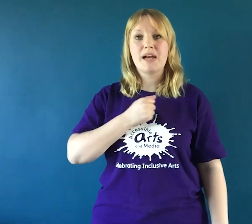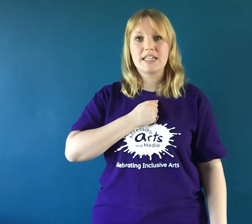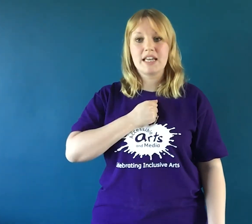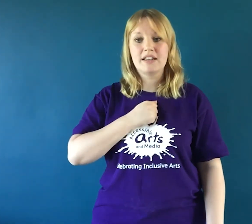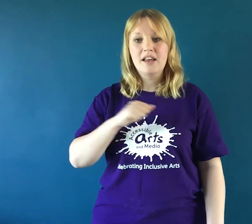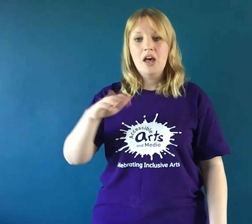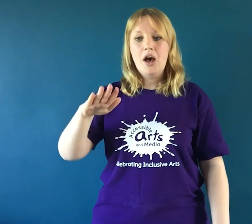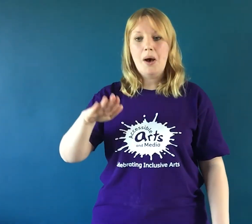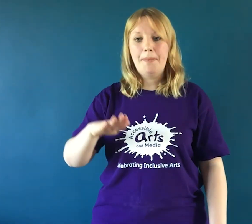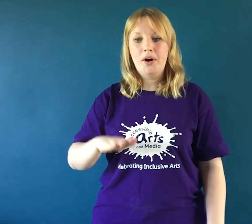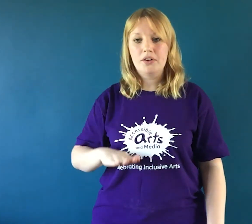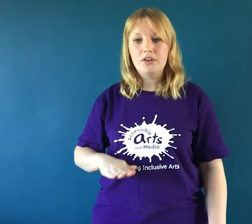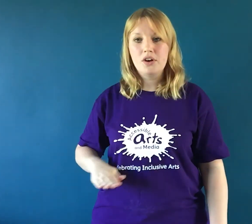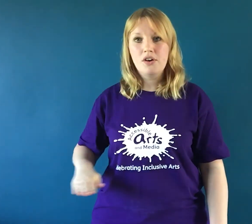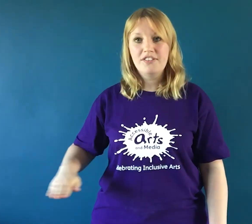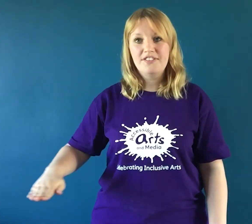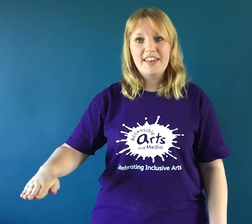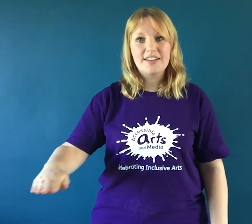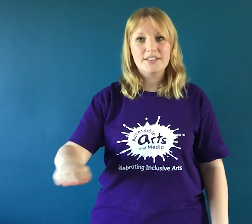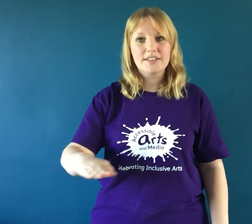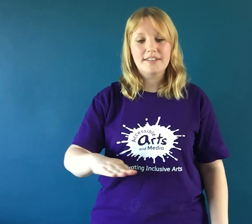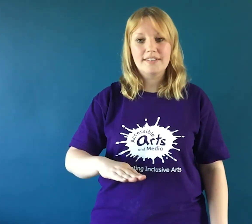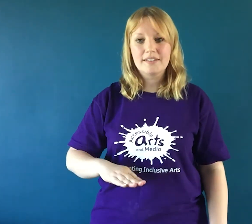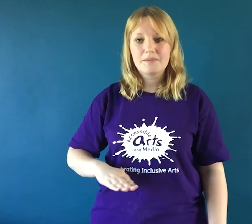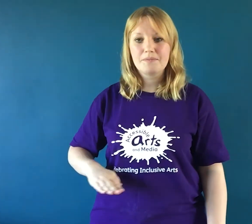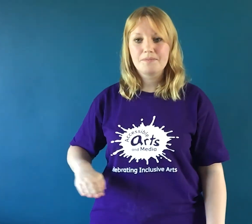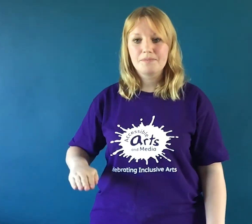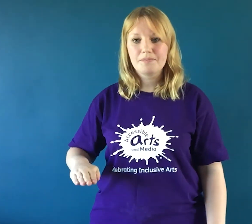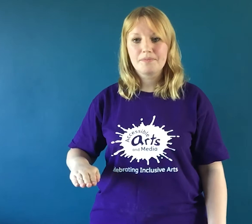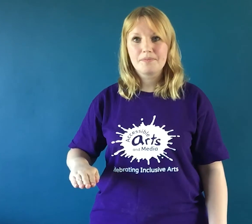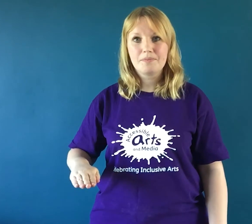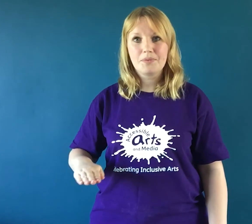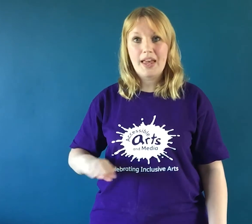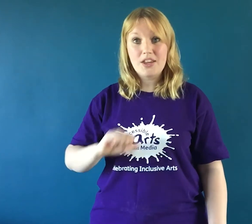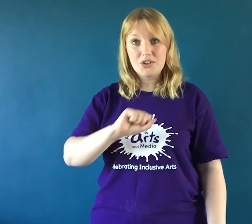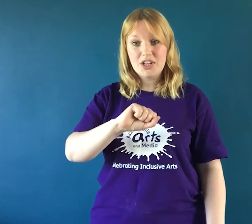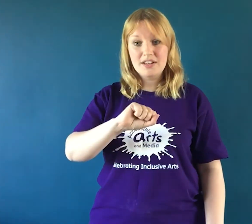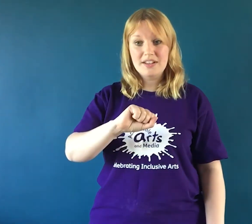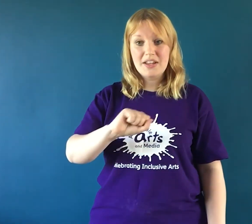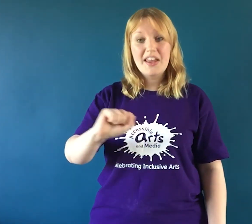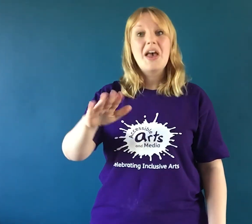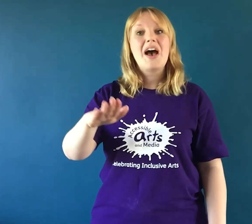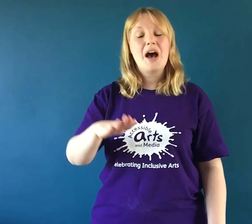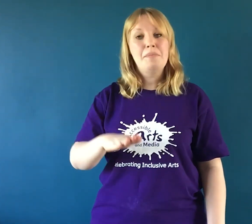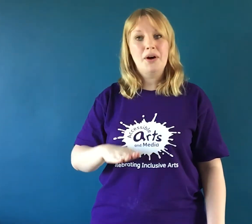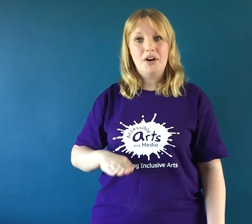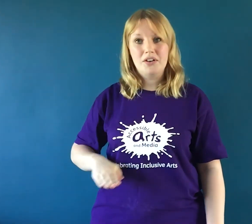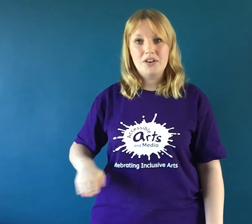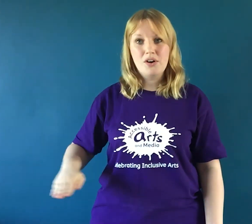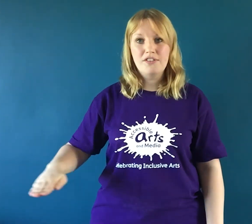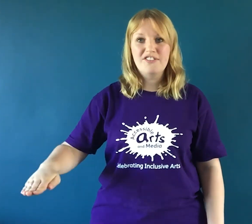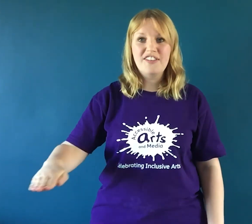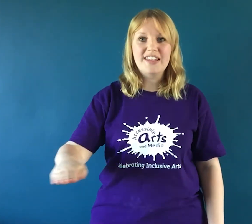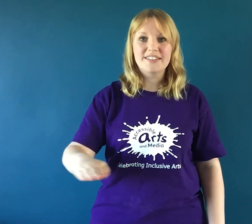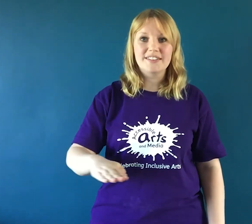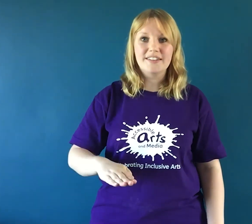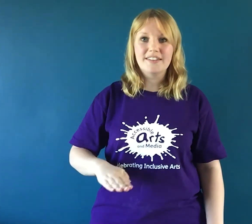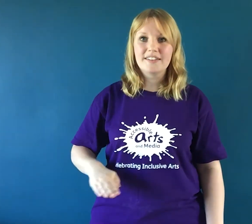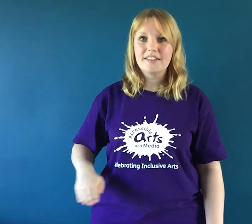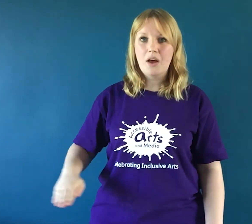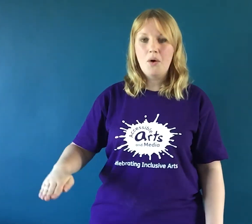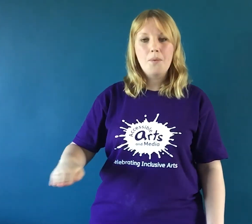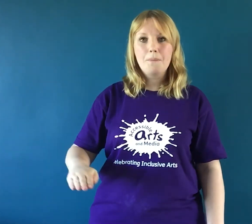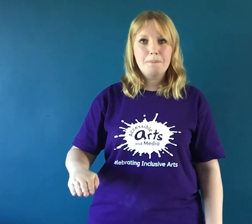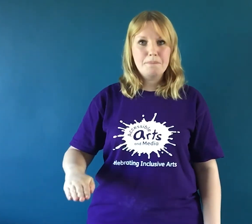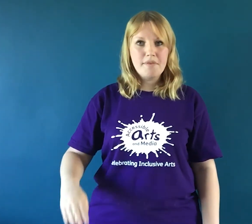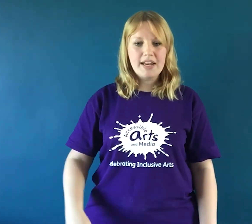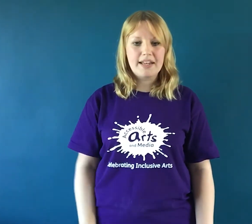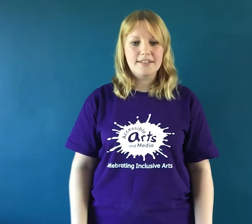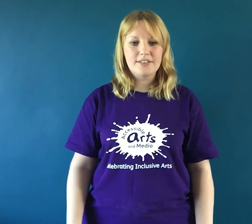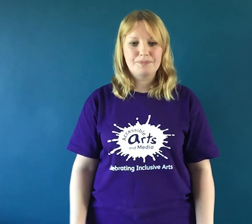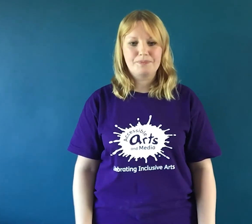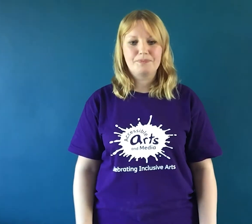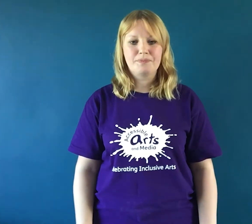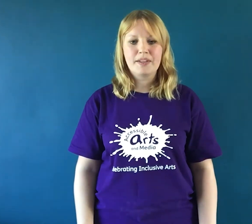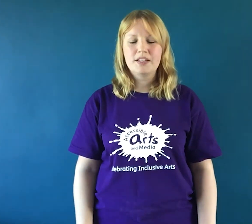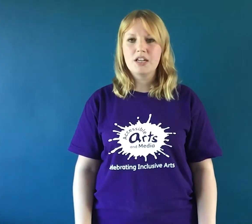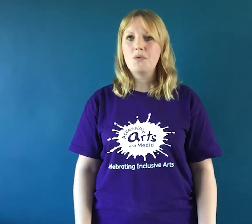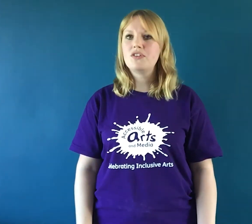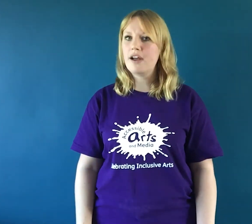my turn, upon your fields. Ok it’s your turn. Upon your fields. Brilliant. Shall we try